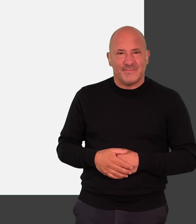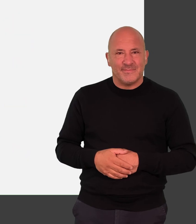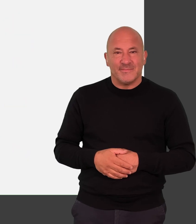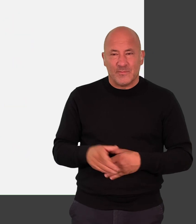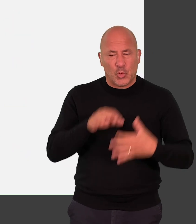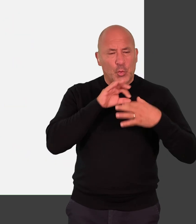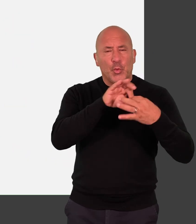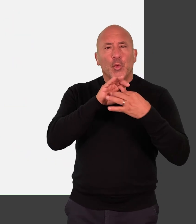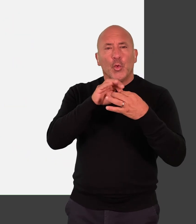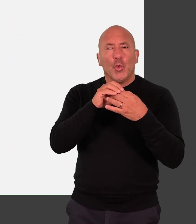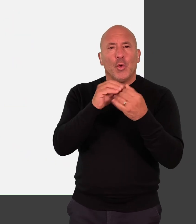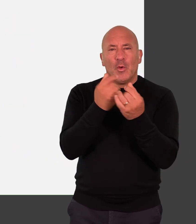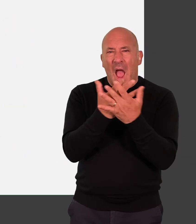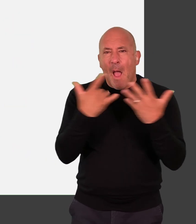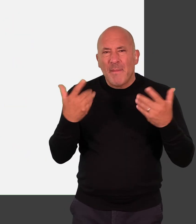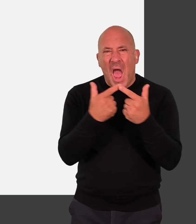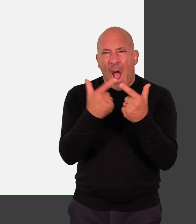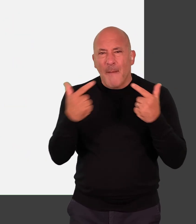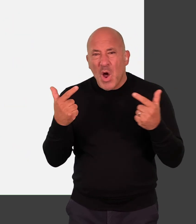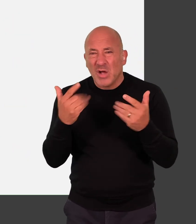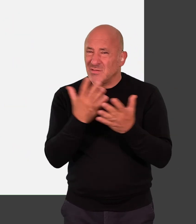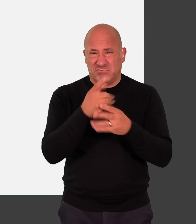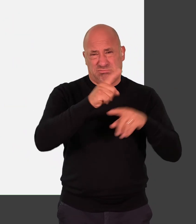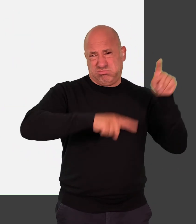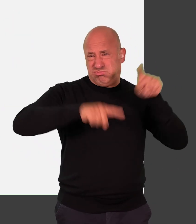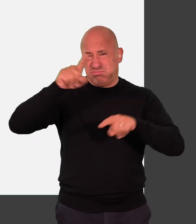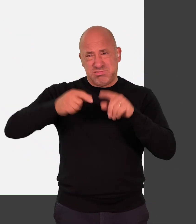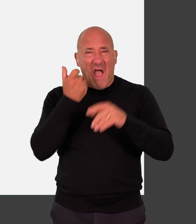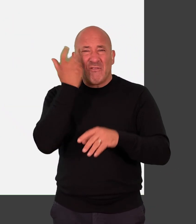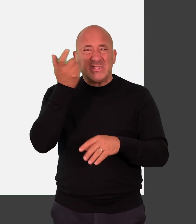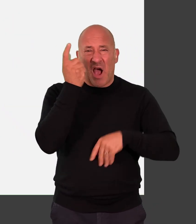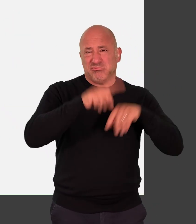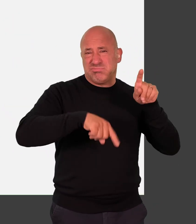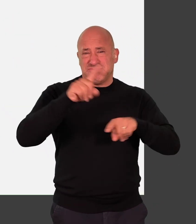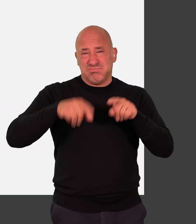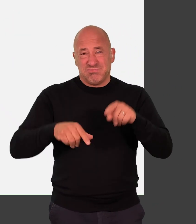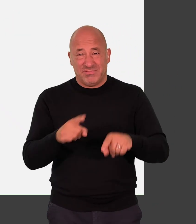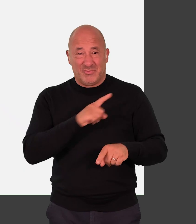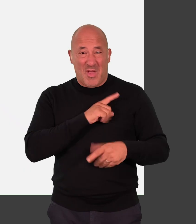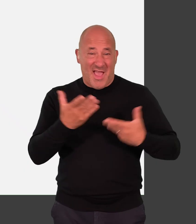The amount of what’s in tune typically varies on an ongoing basis due to the predictable